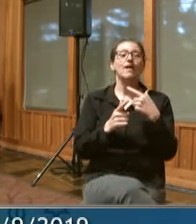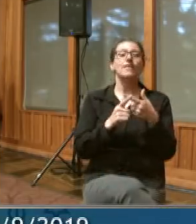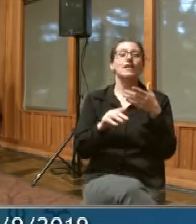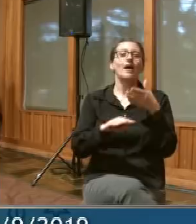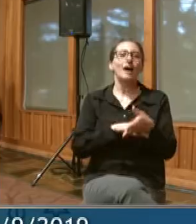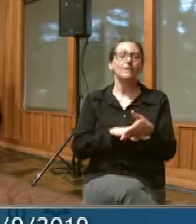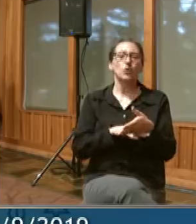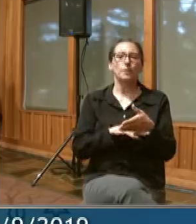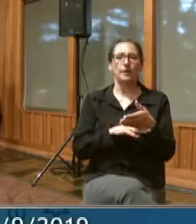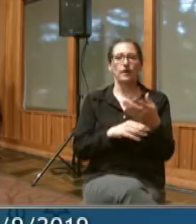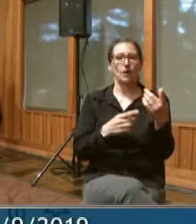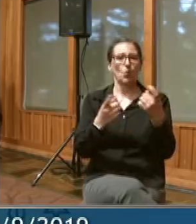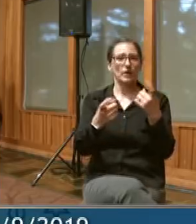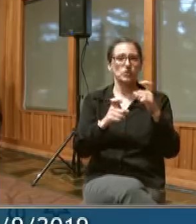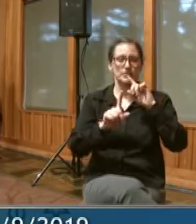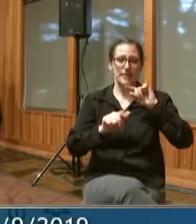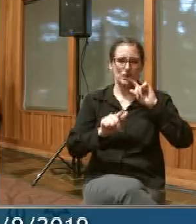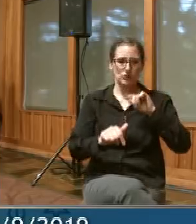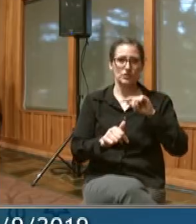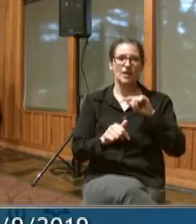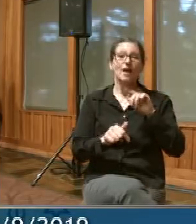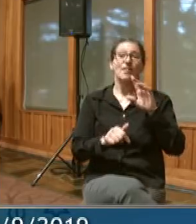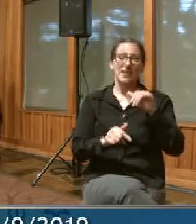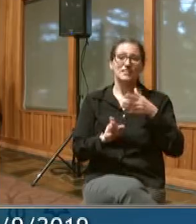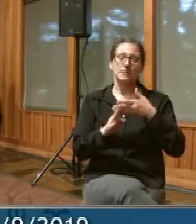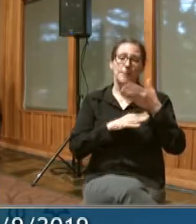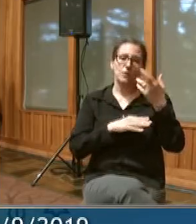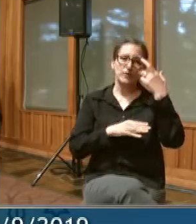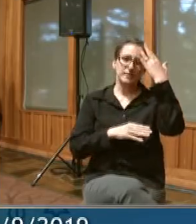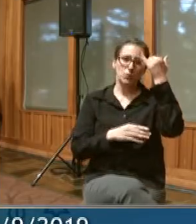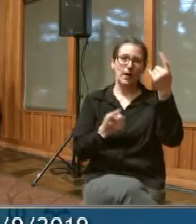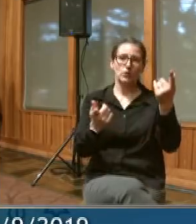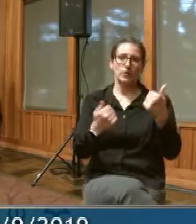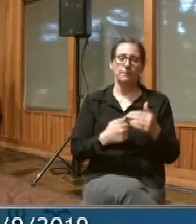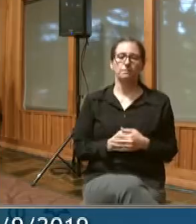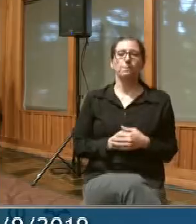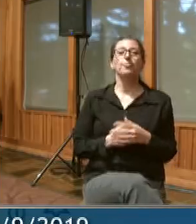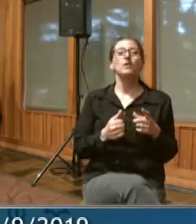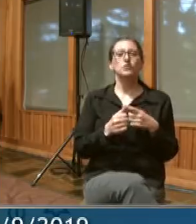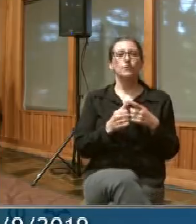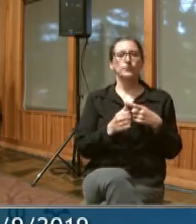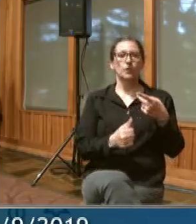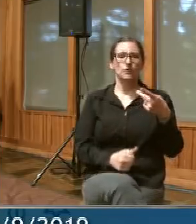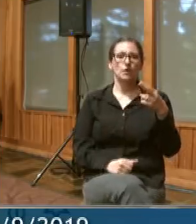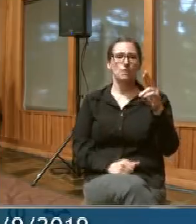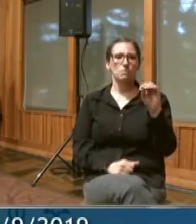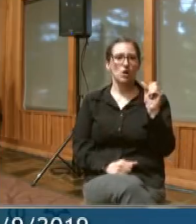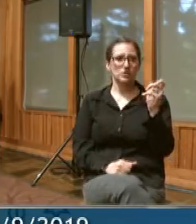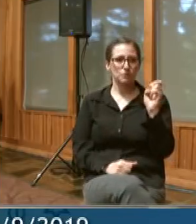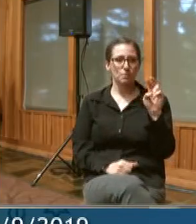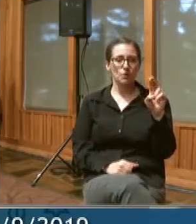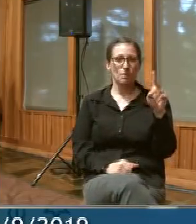THAT SHOULDN'T TAKE MORE THAN ABOUT FIVE, SIX MINUTES THEN WE'LL GET TO THE Q AND A, WHICH